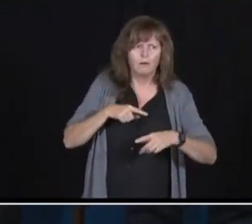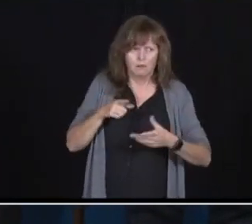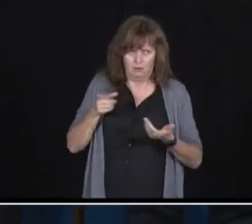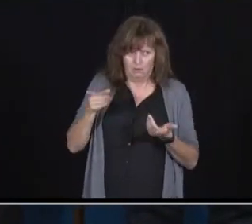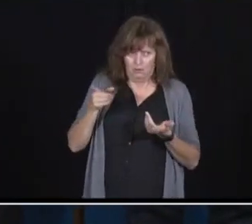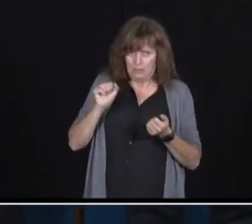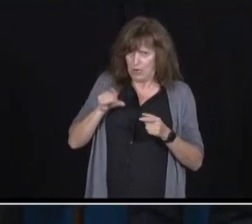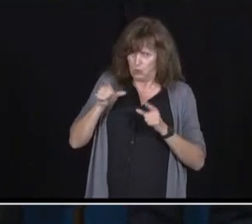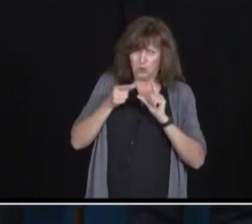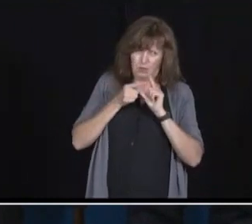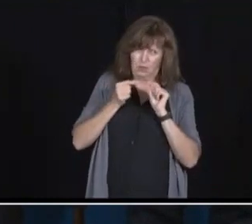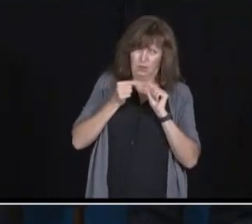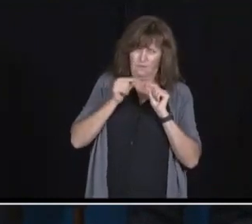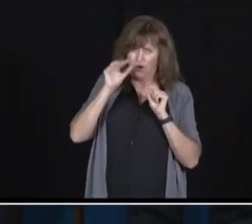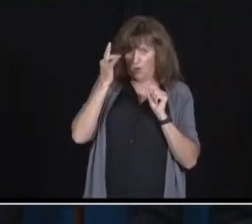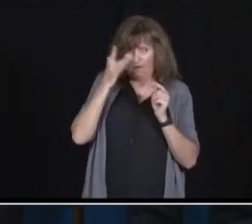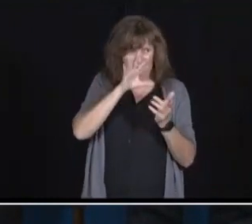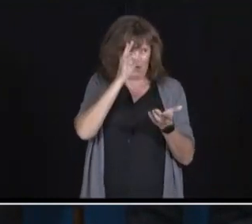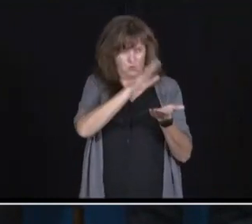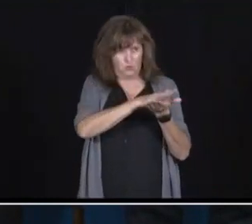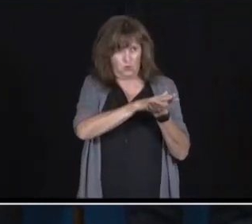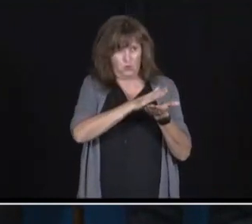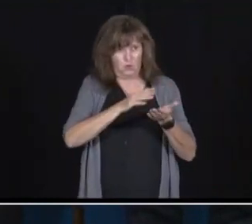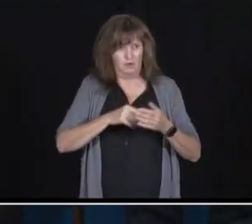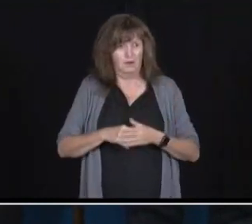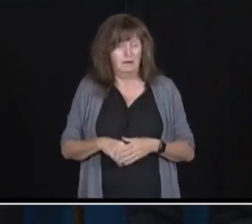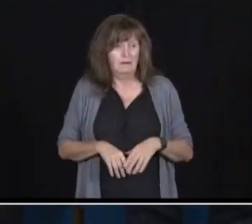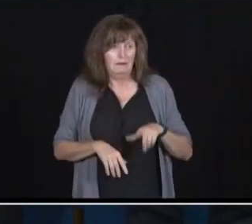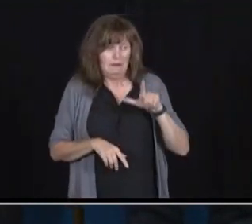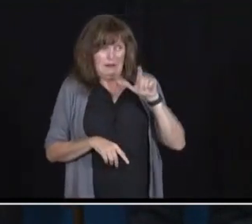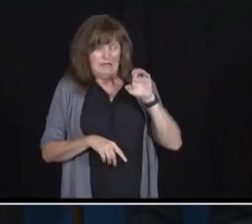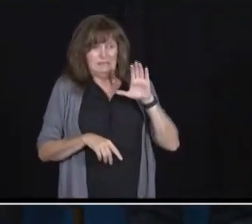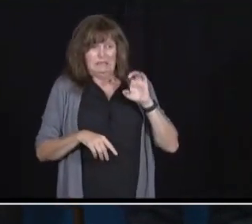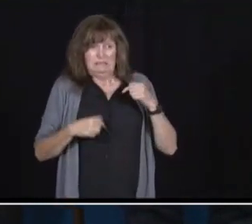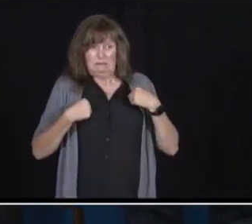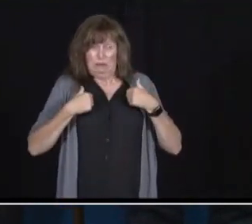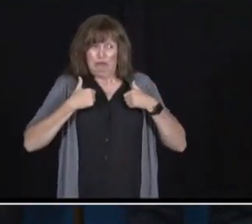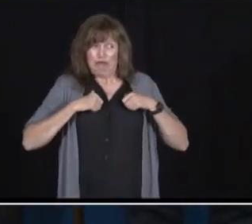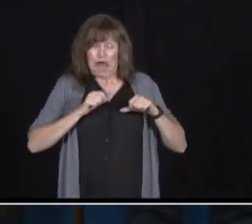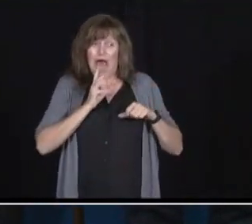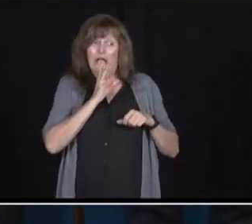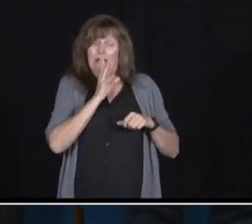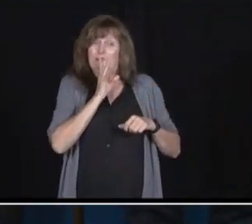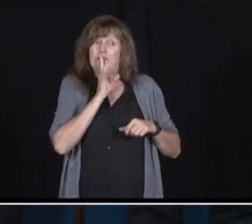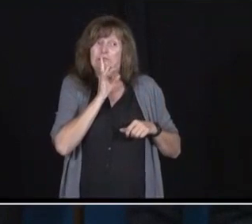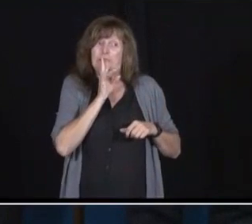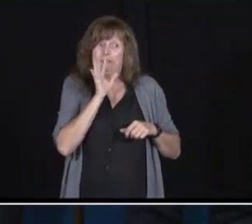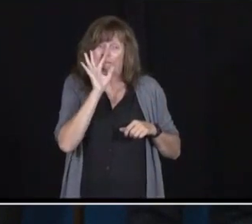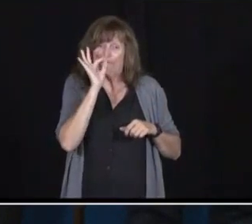As your government given a deadline as to when that information should be released and can you answer in French please?